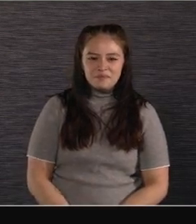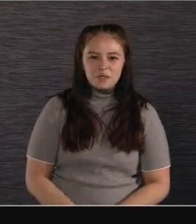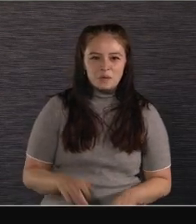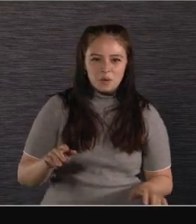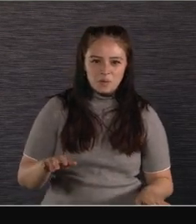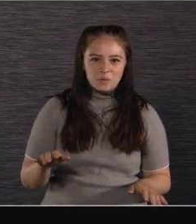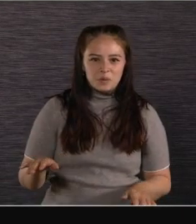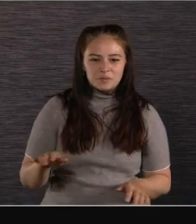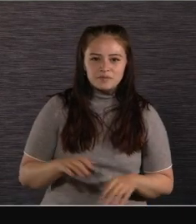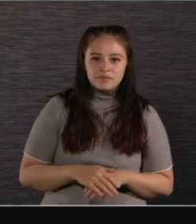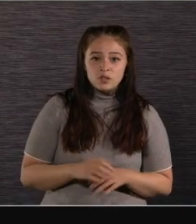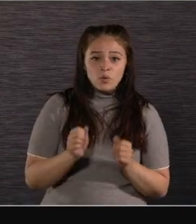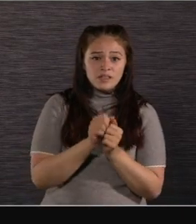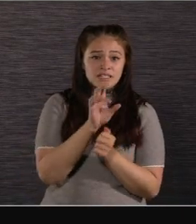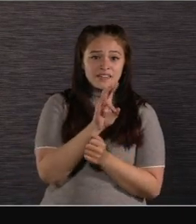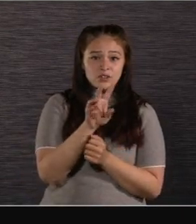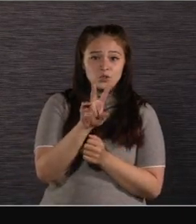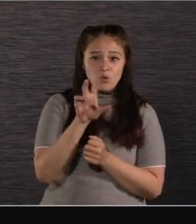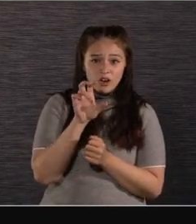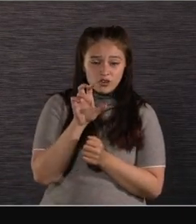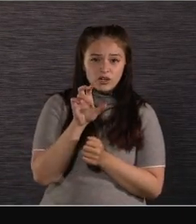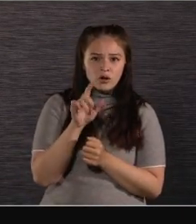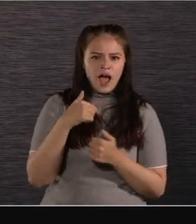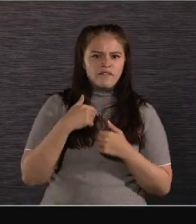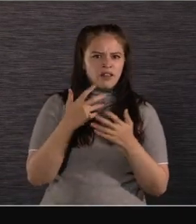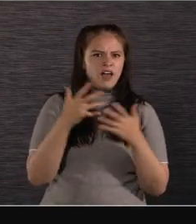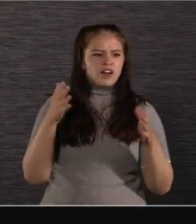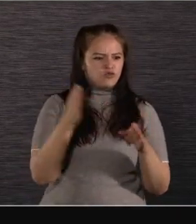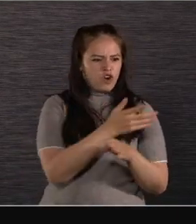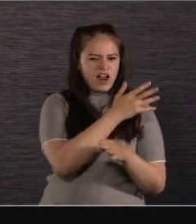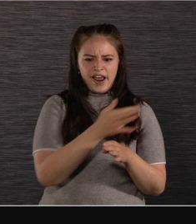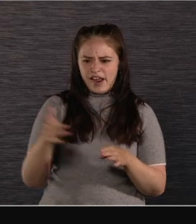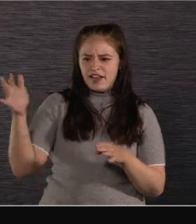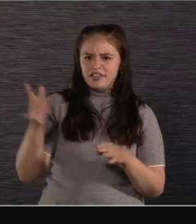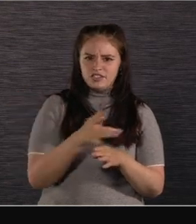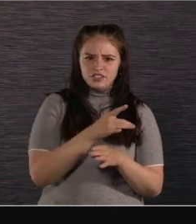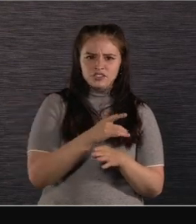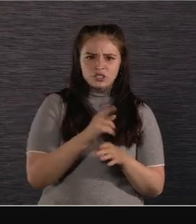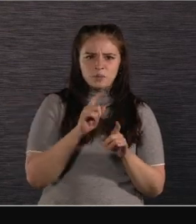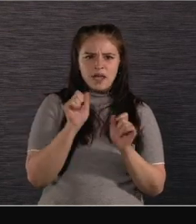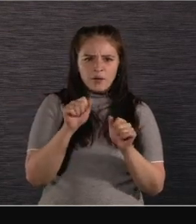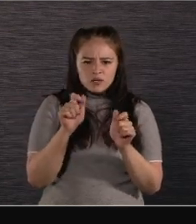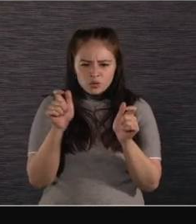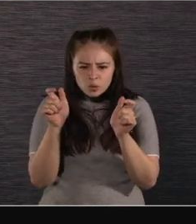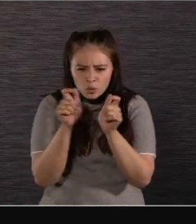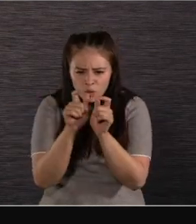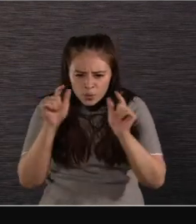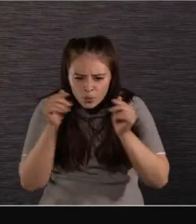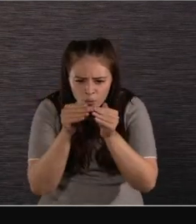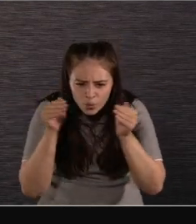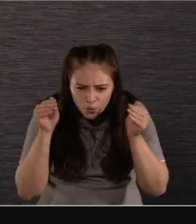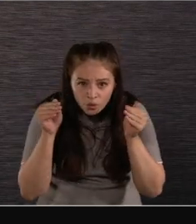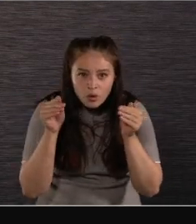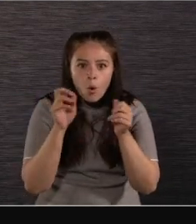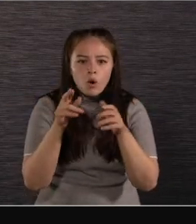With the 70-200 I have a lot of range here to either get tight on my subject or a wider angle.